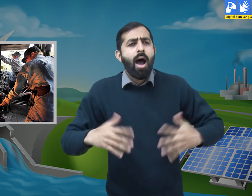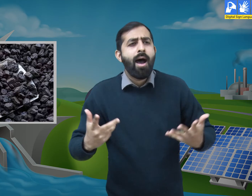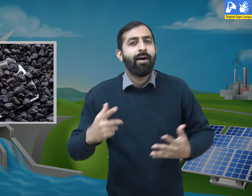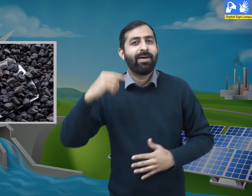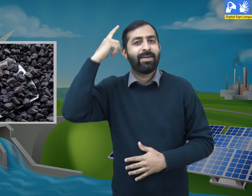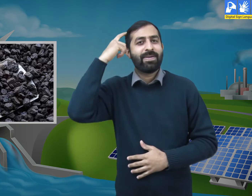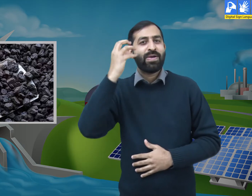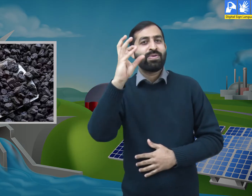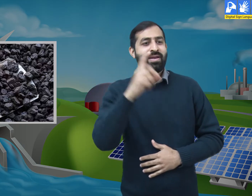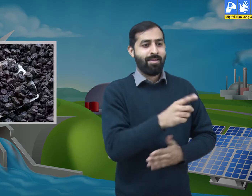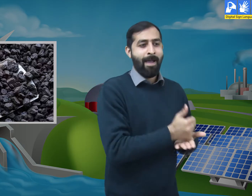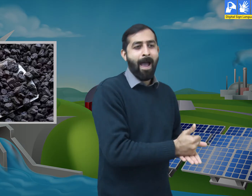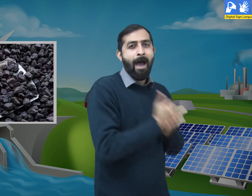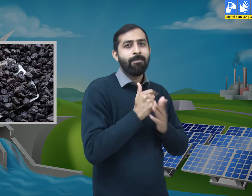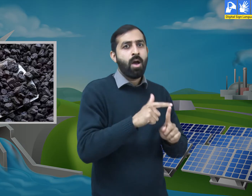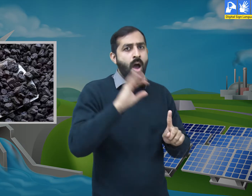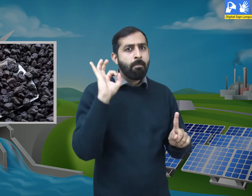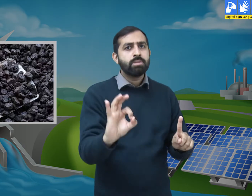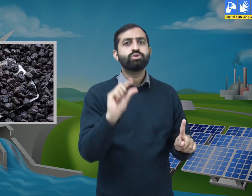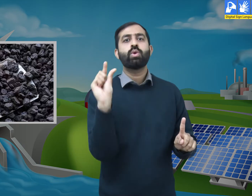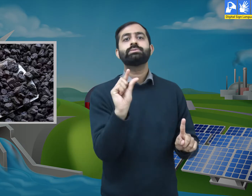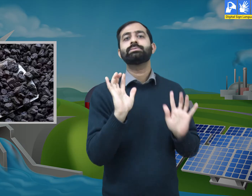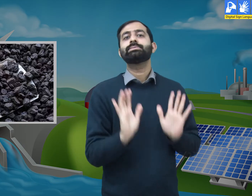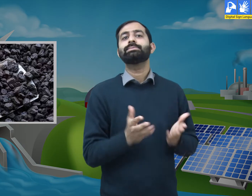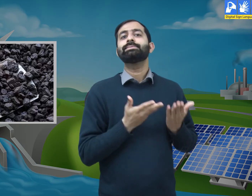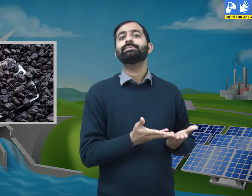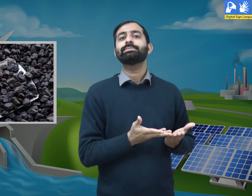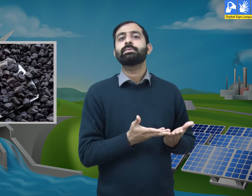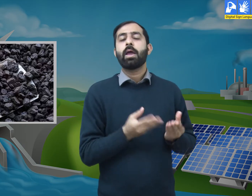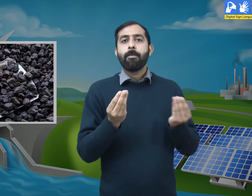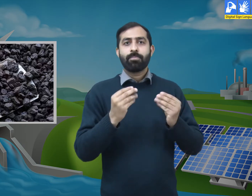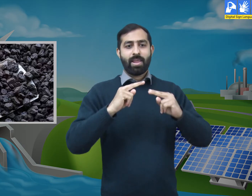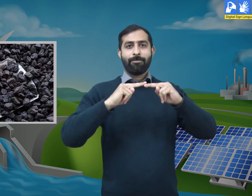So coal is very useful for different purposes.